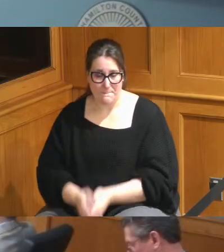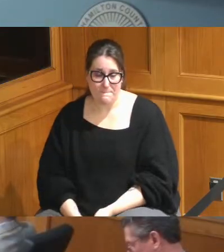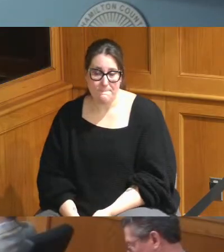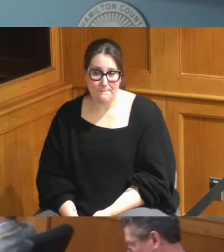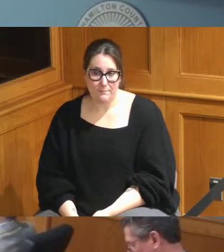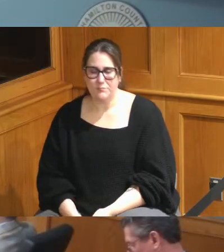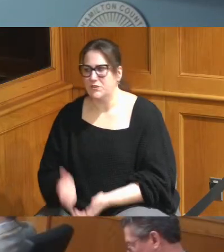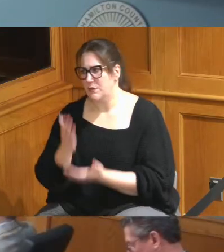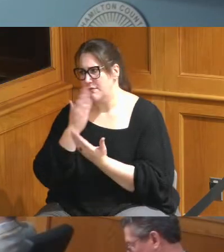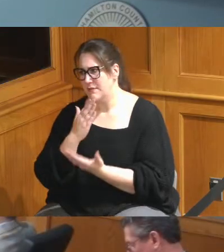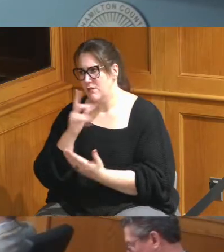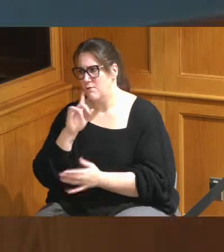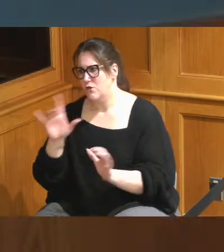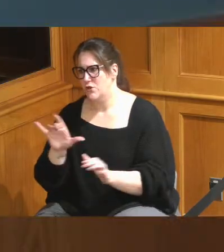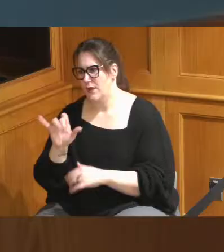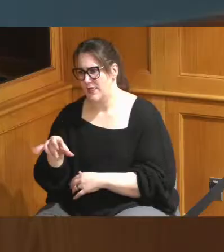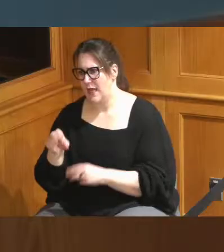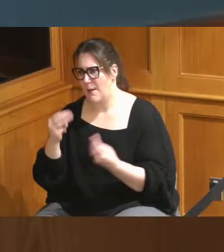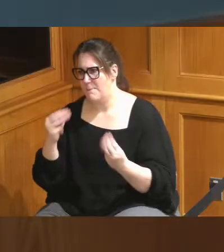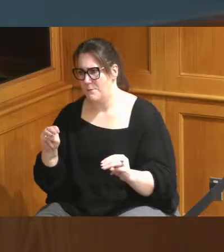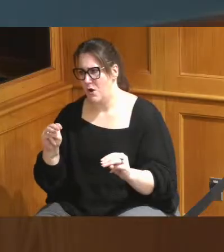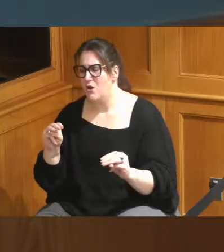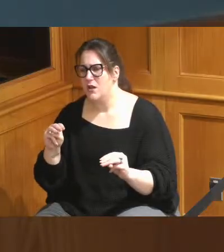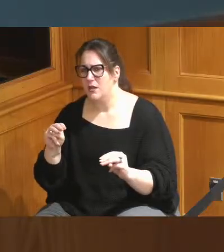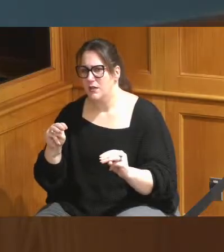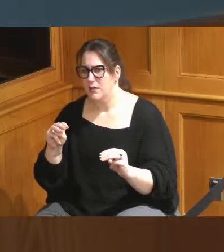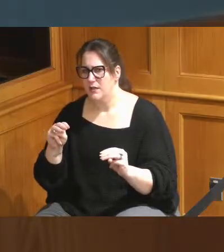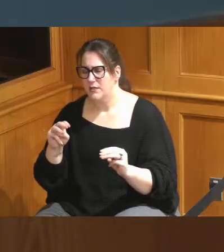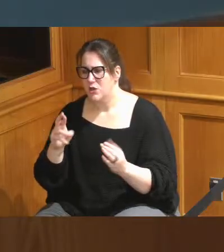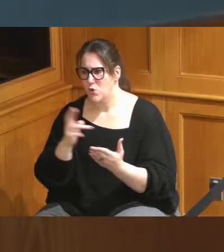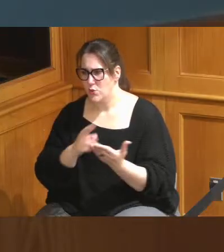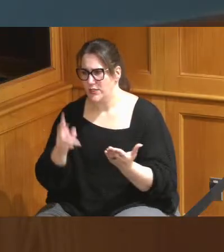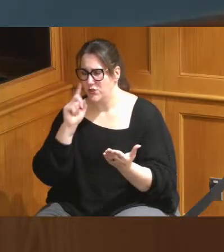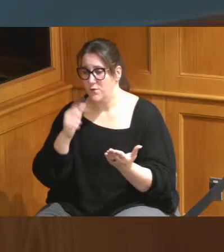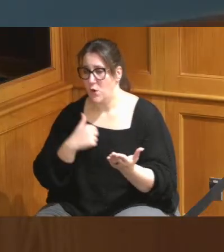for doing that market research for us so that we have a better understanding of what's available